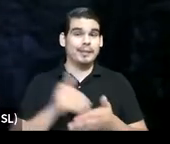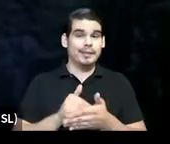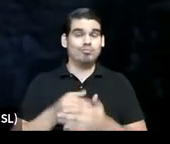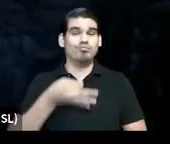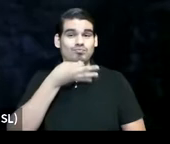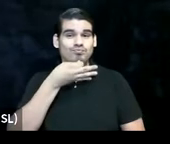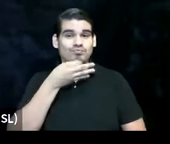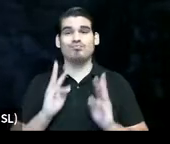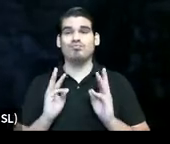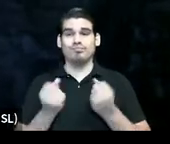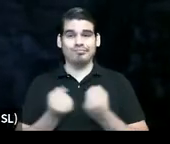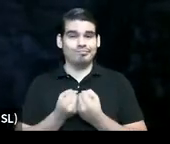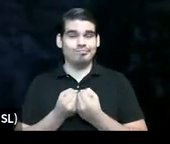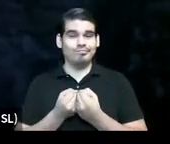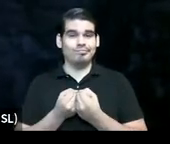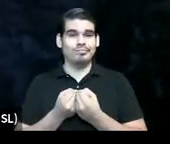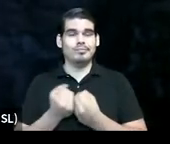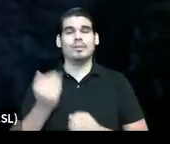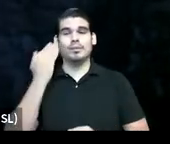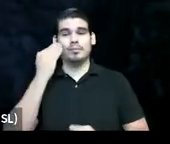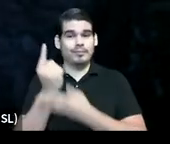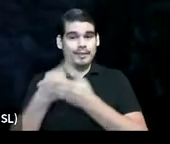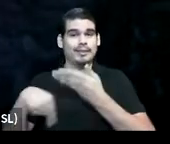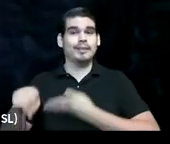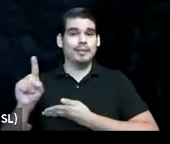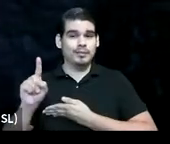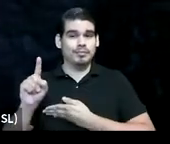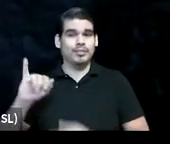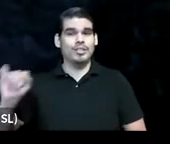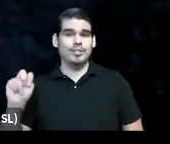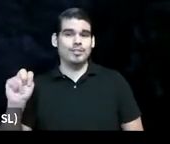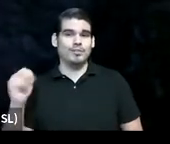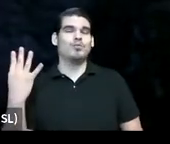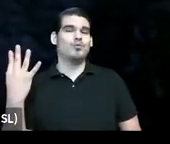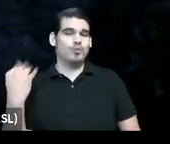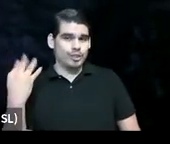Learn more about sponsorship, how to get your resolution sponsored before you submit it which is